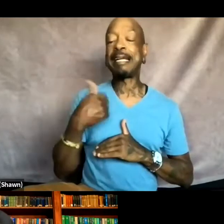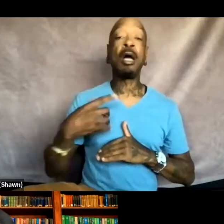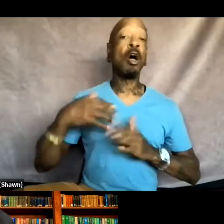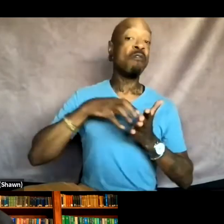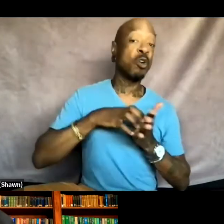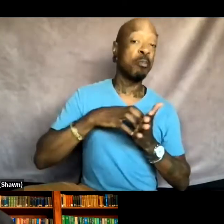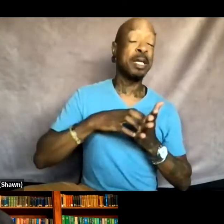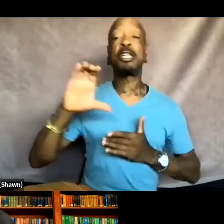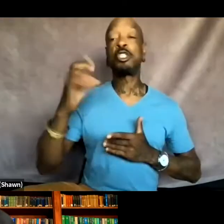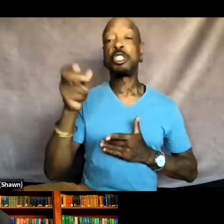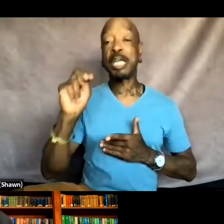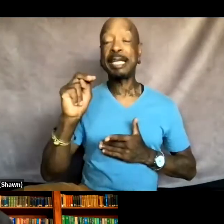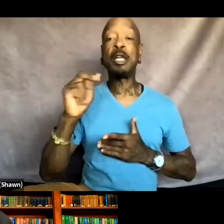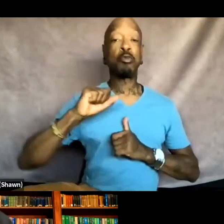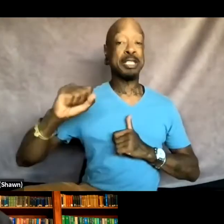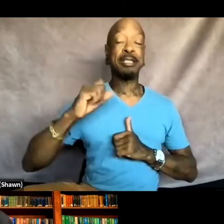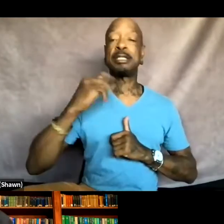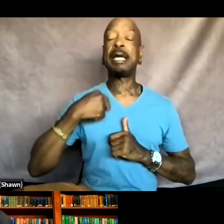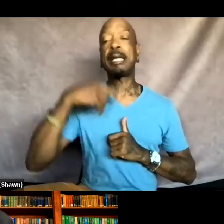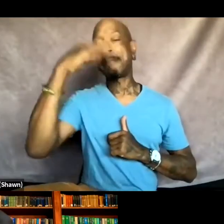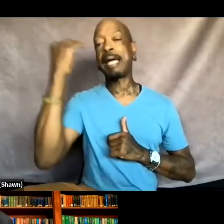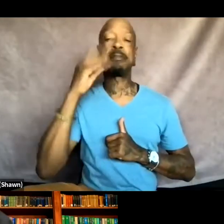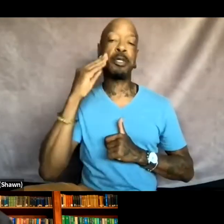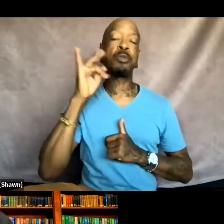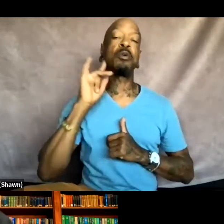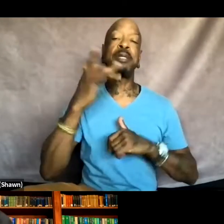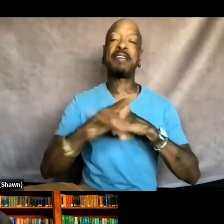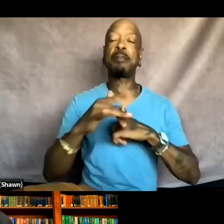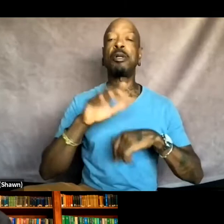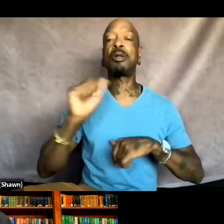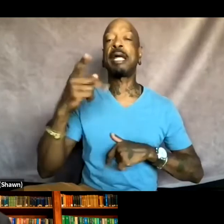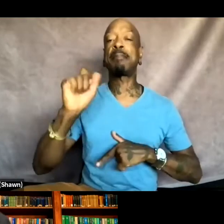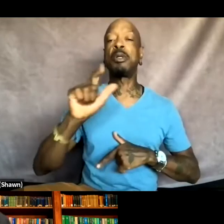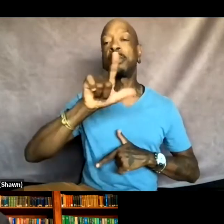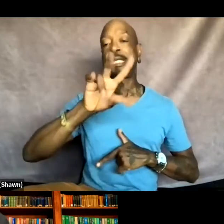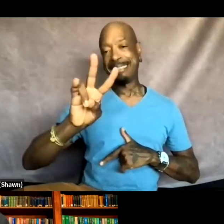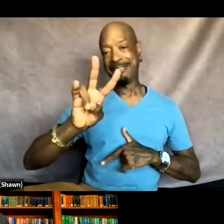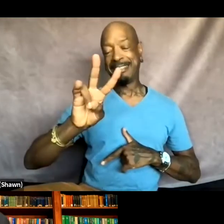and the Black Experience, which will be available on April twenty sixth seventh. Nicole Redding (she/her): So Keah joins us from the east coast, this evening, and so,